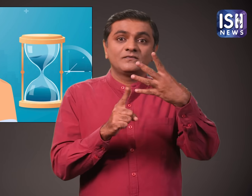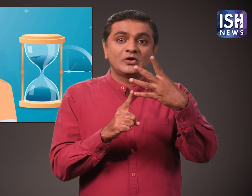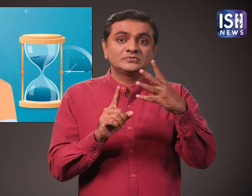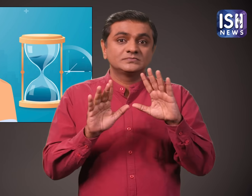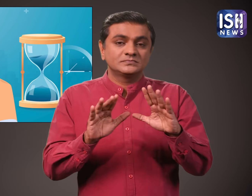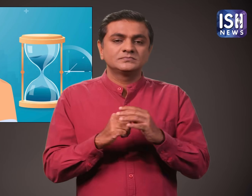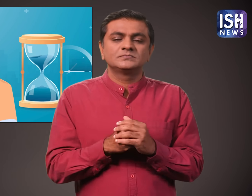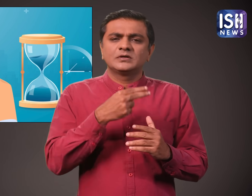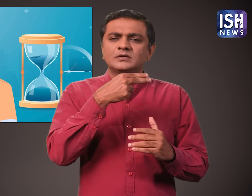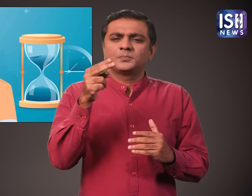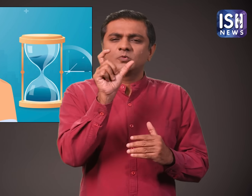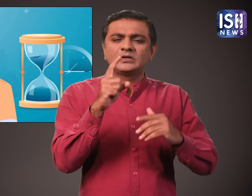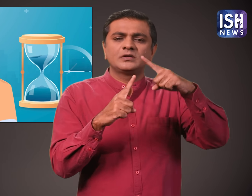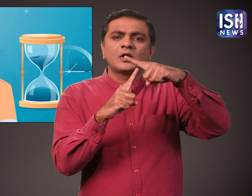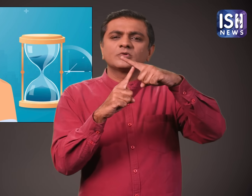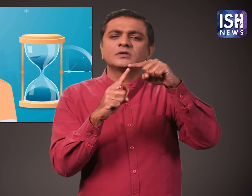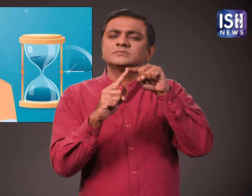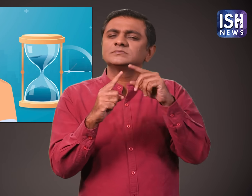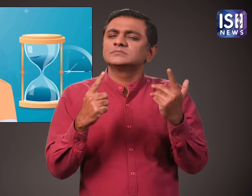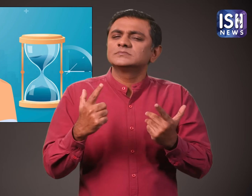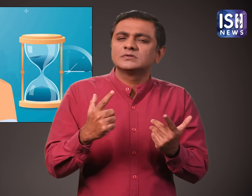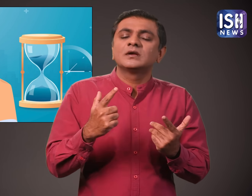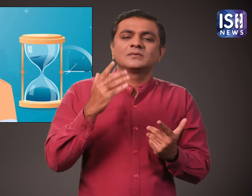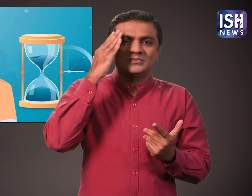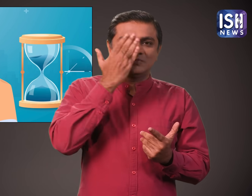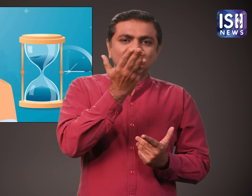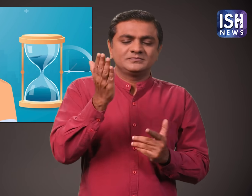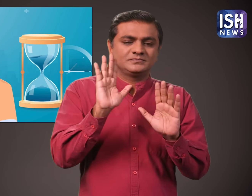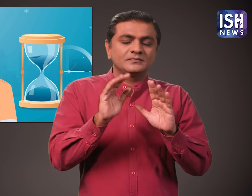4. Tenure- What does this mean?